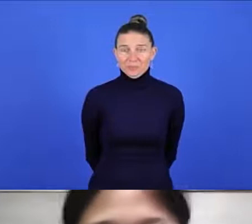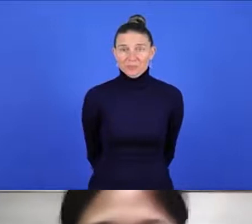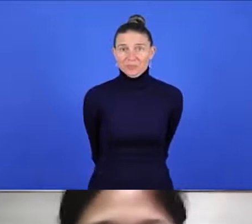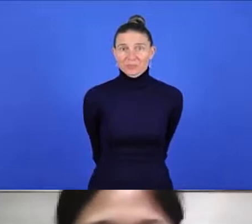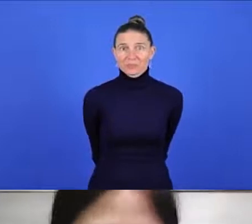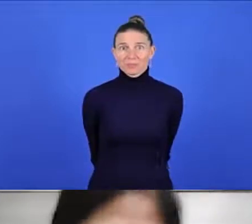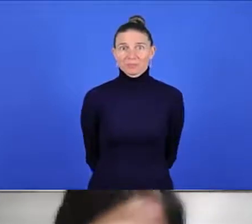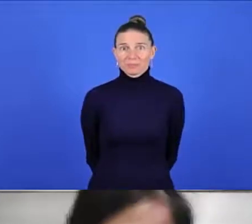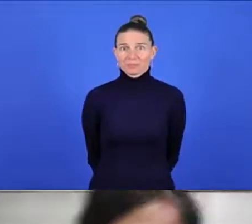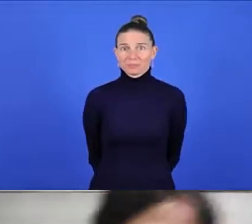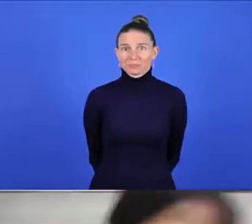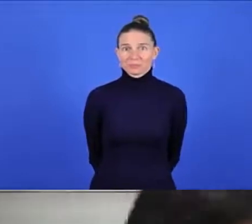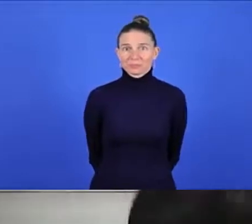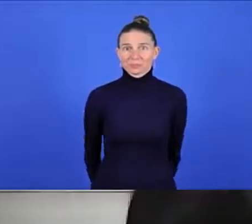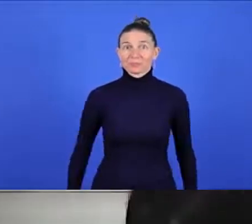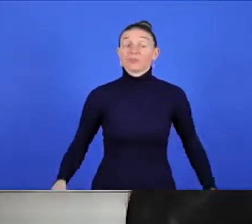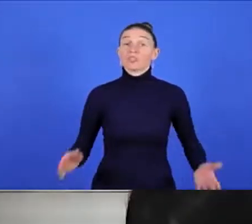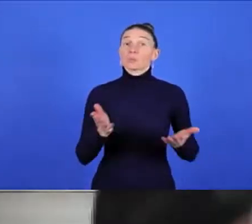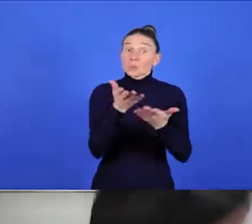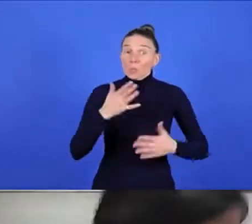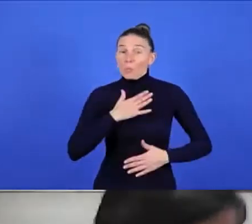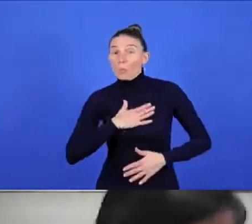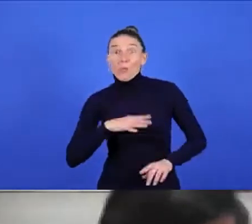captions just below the Zoom